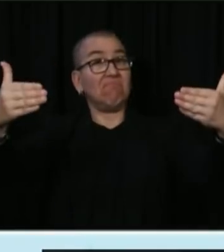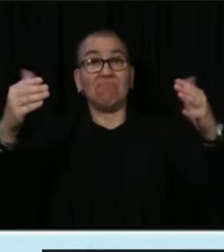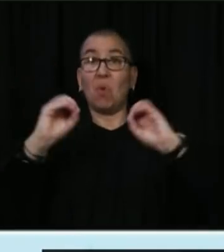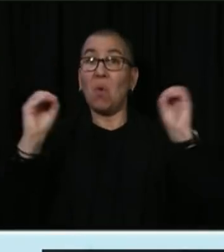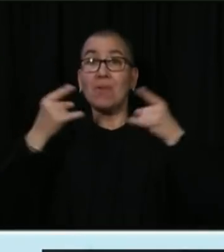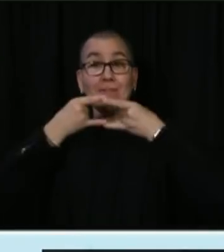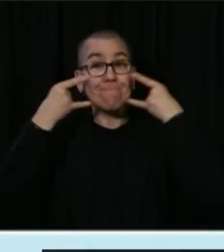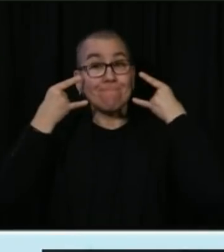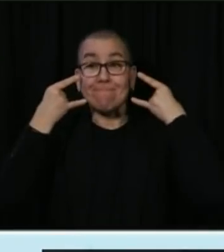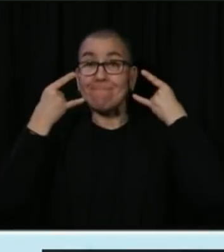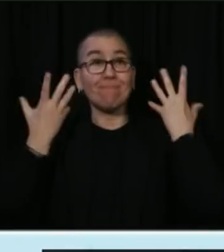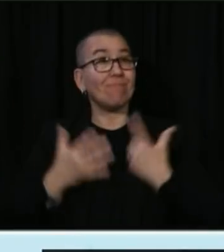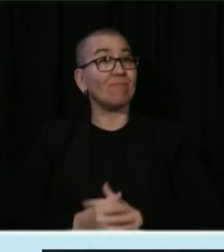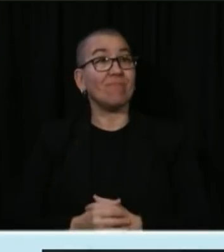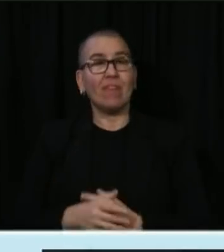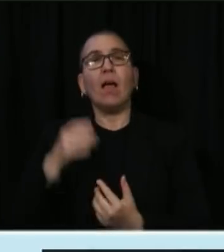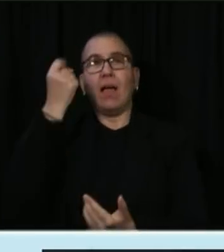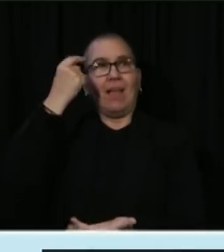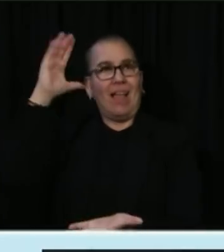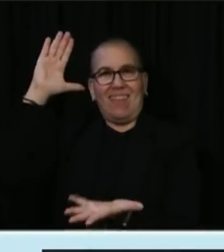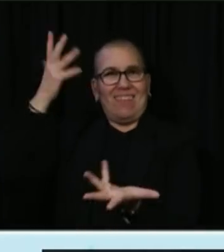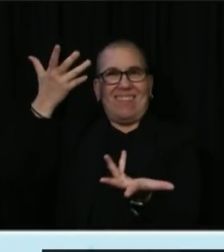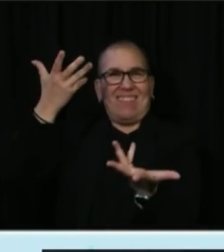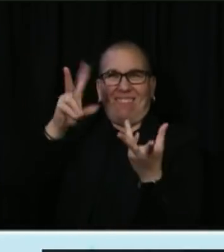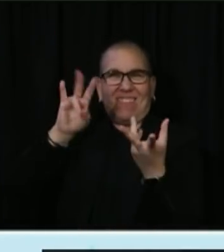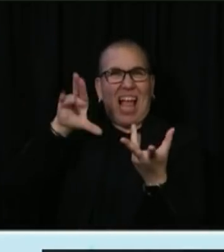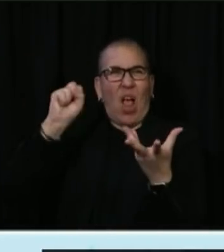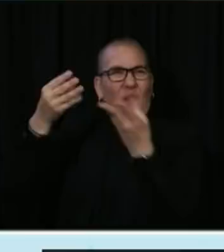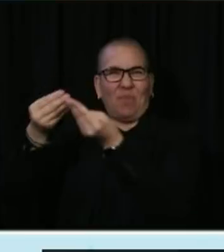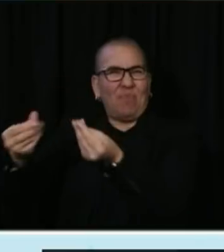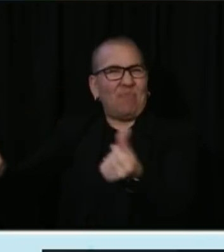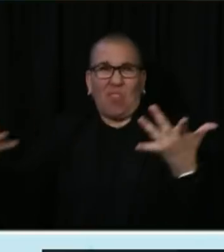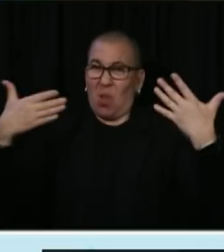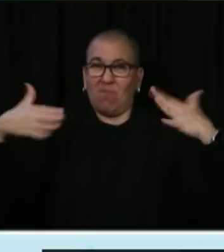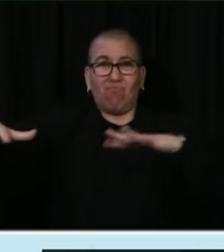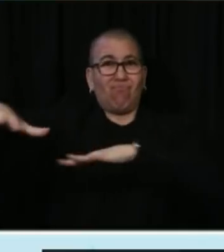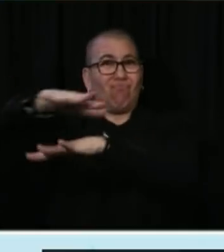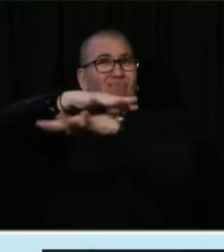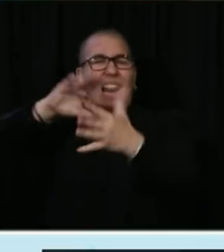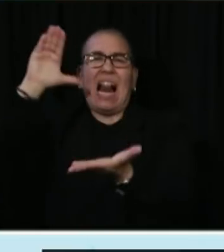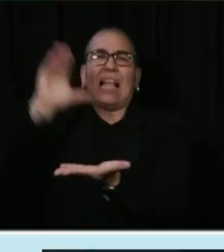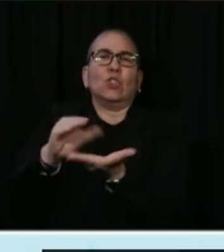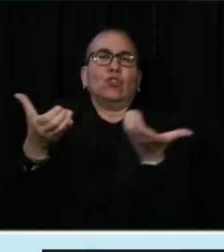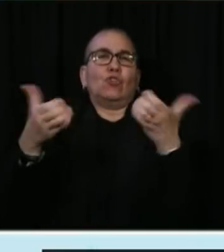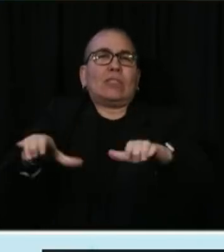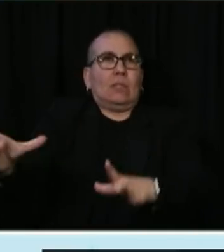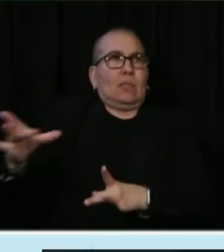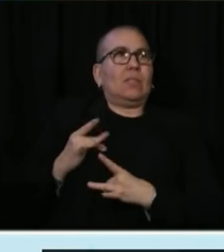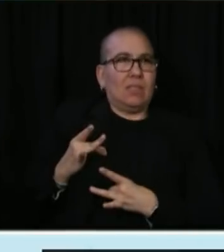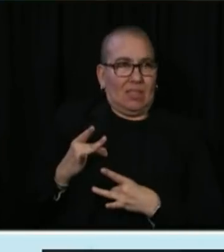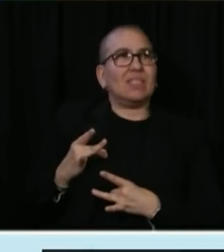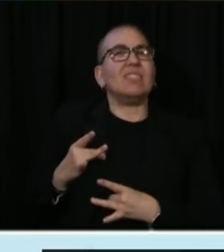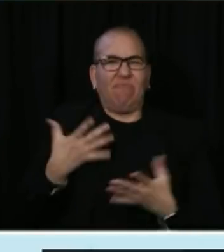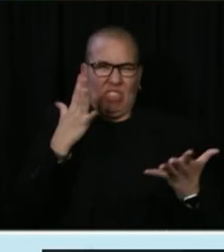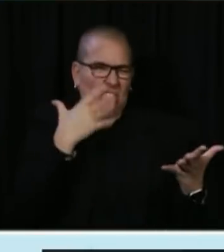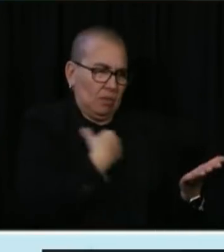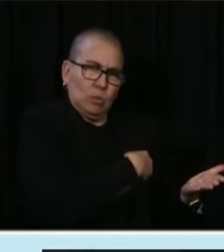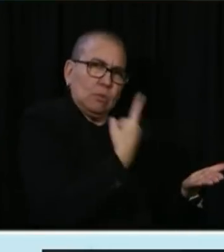BEGIN THESE STEPS, ESPECIALLY OUTDOORS. THE OUTDOOR PIECE WE'VE LEARNED OVER THE LAST YEAR, MUCH SAFER